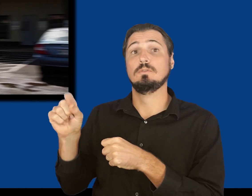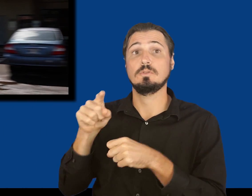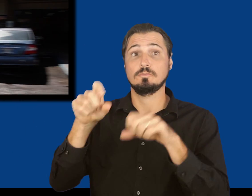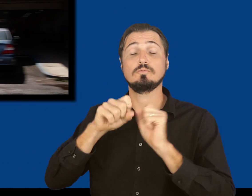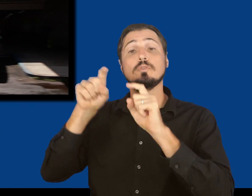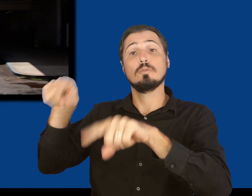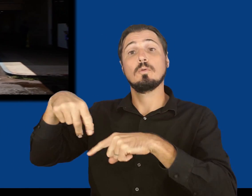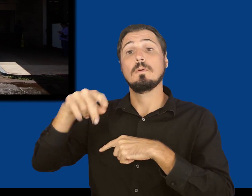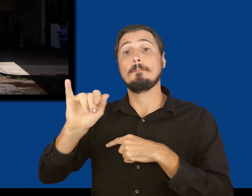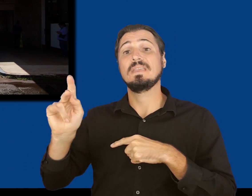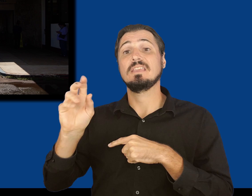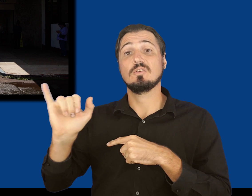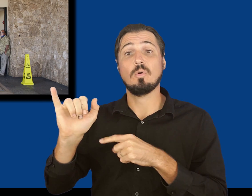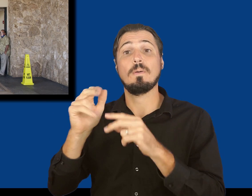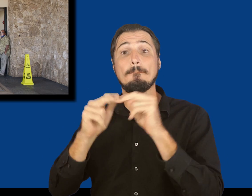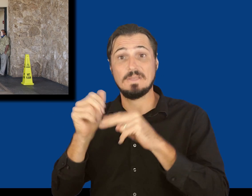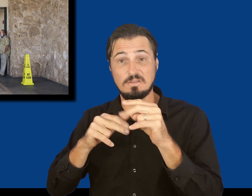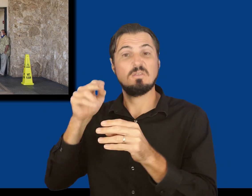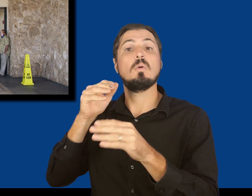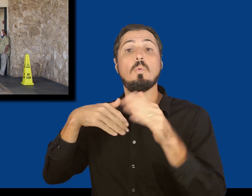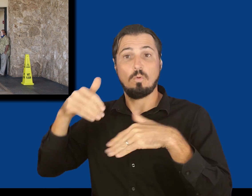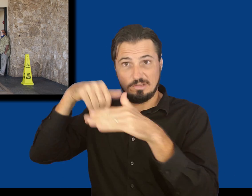service center in the piikoi building through 7:00 p.m.